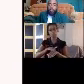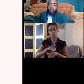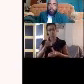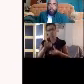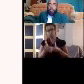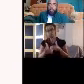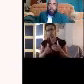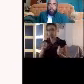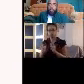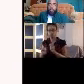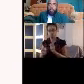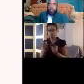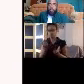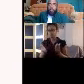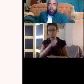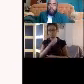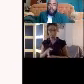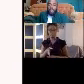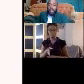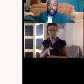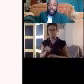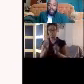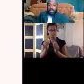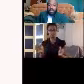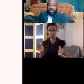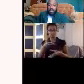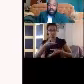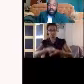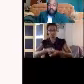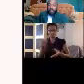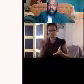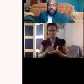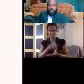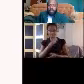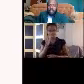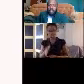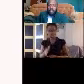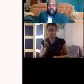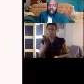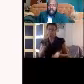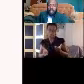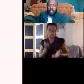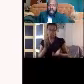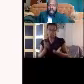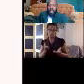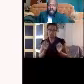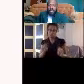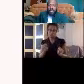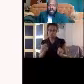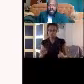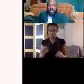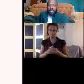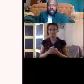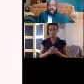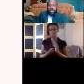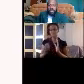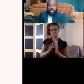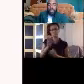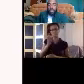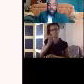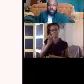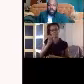But, um, you know, taking the Pink Flamingo as a demonstration. It's really important